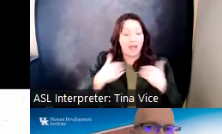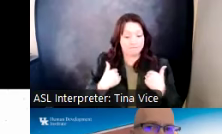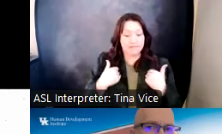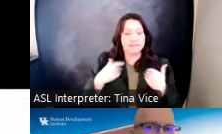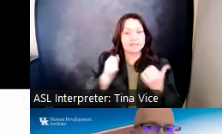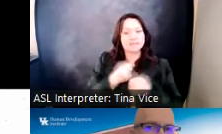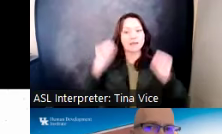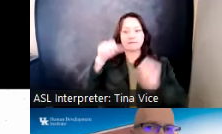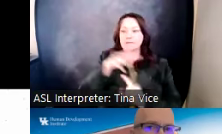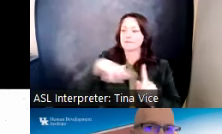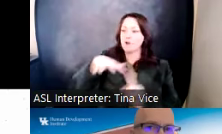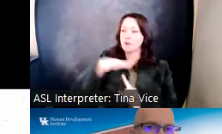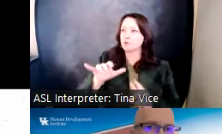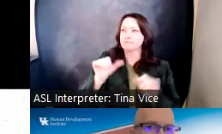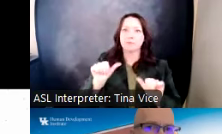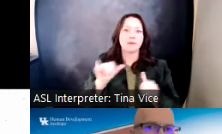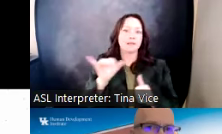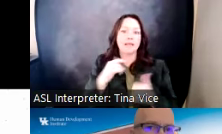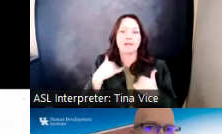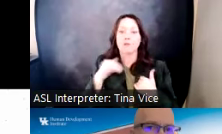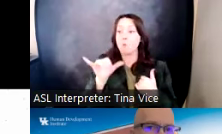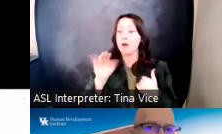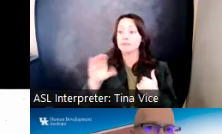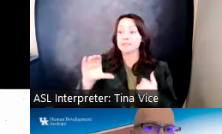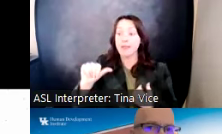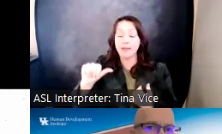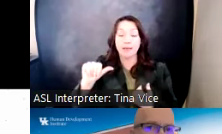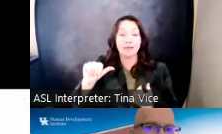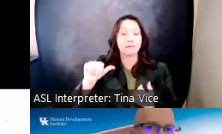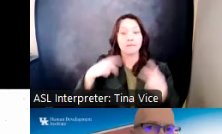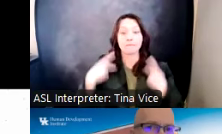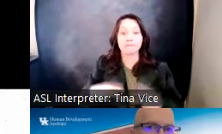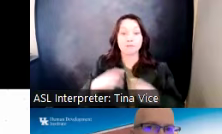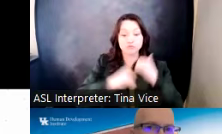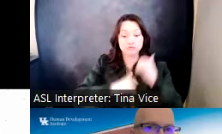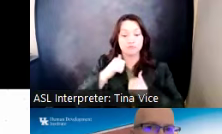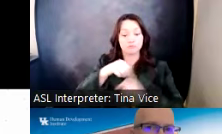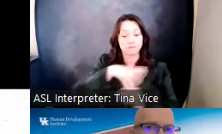be like having a YMCA um and physical structural environments as well as